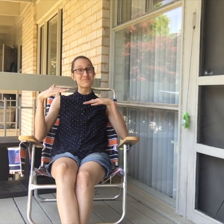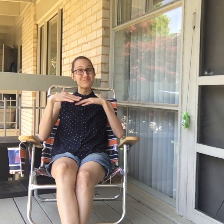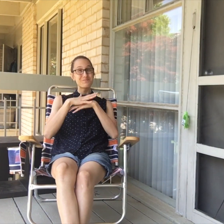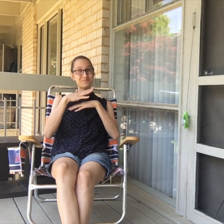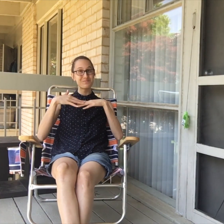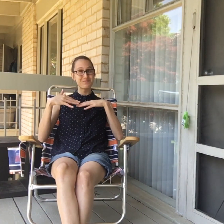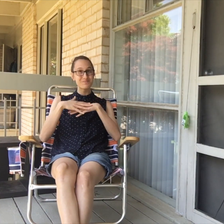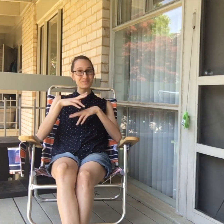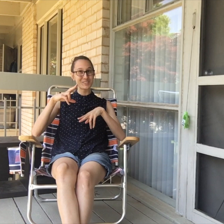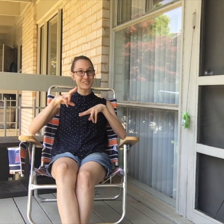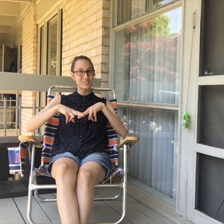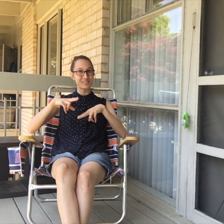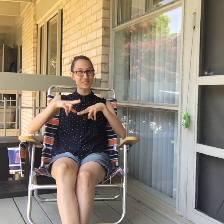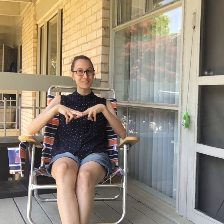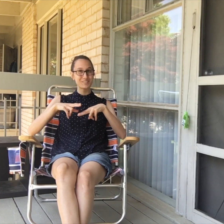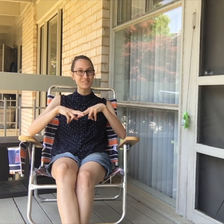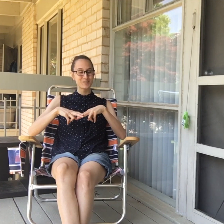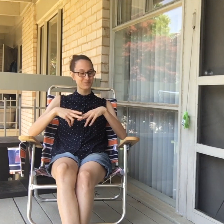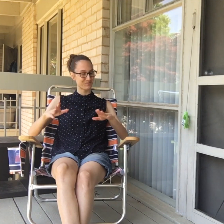Beach chair :)